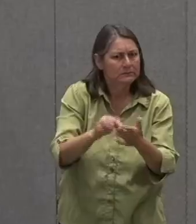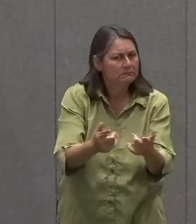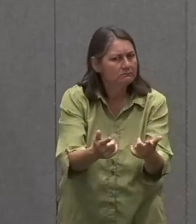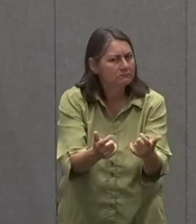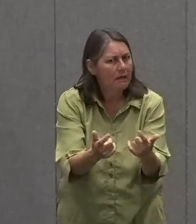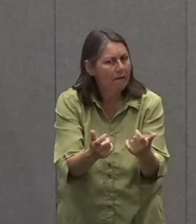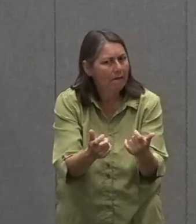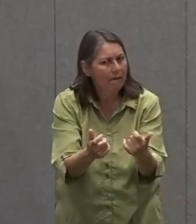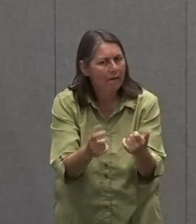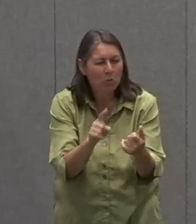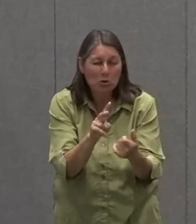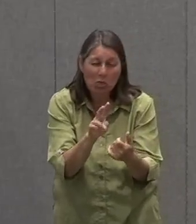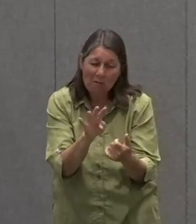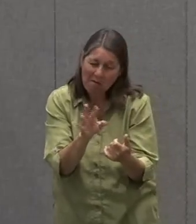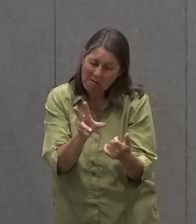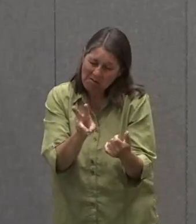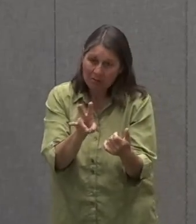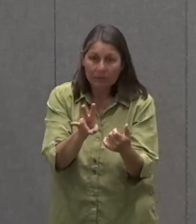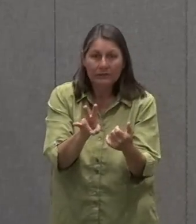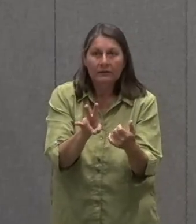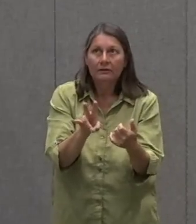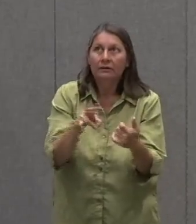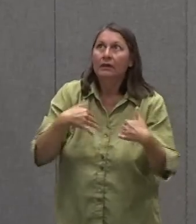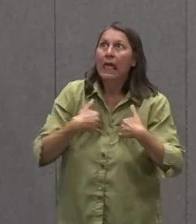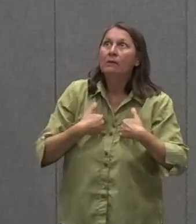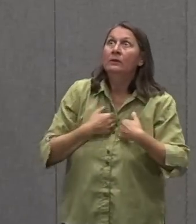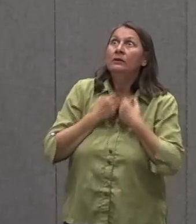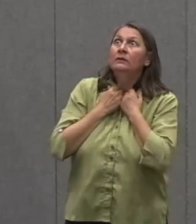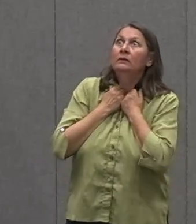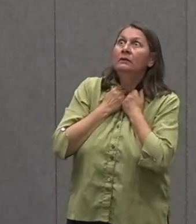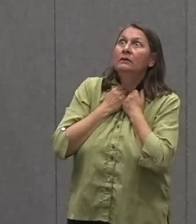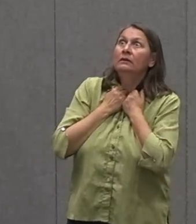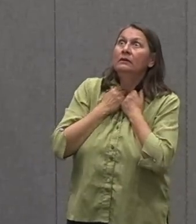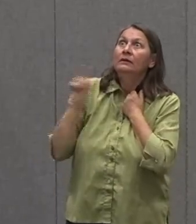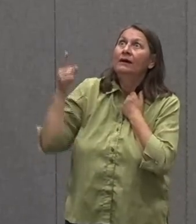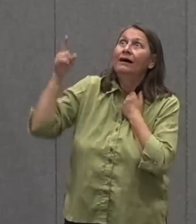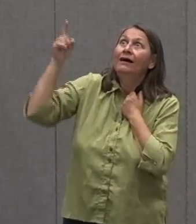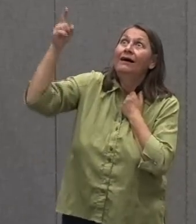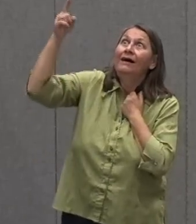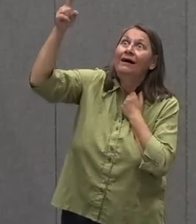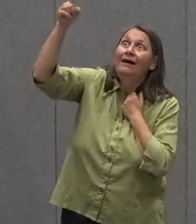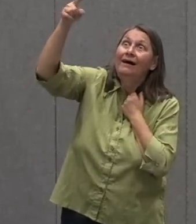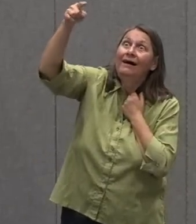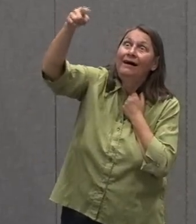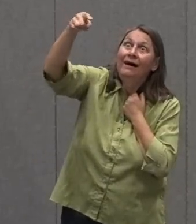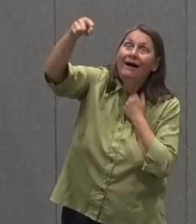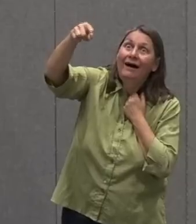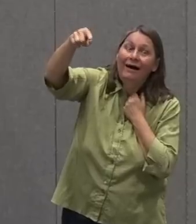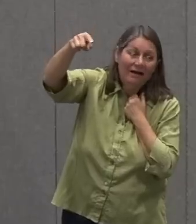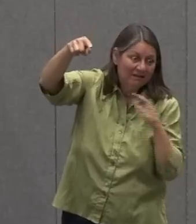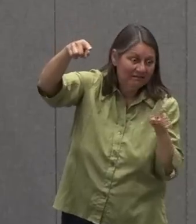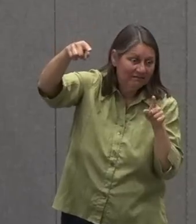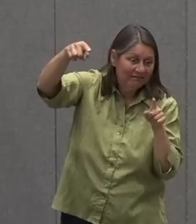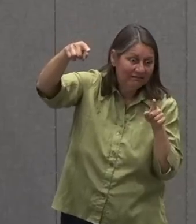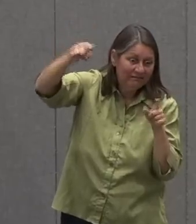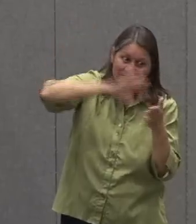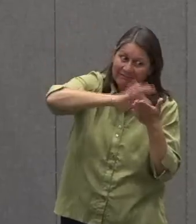The animals held their breath. Surely, with such a quick tongue, he would make the count,